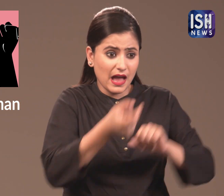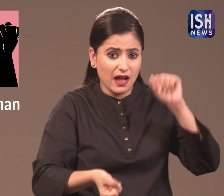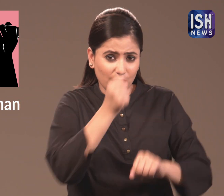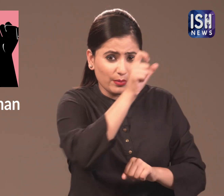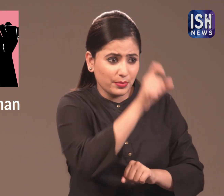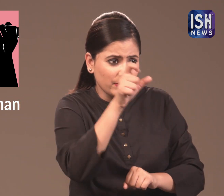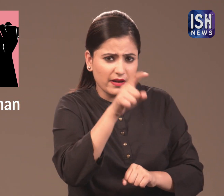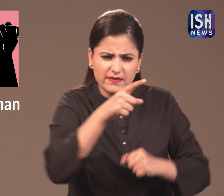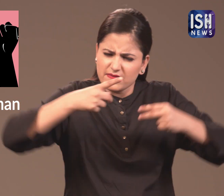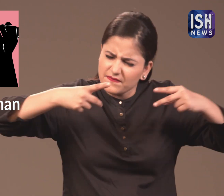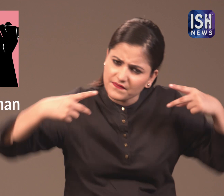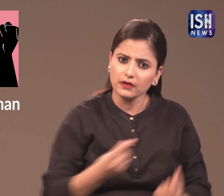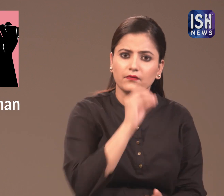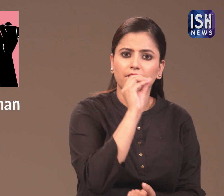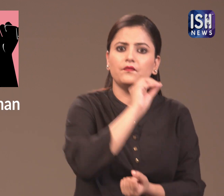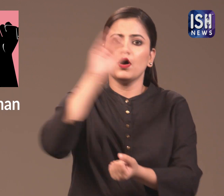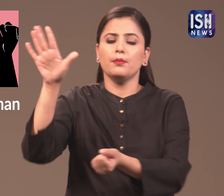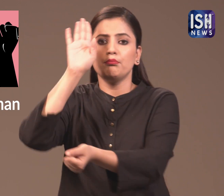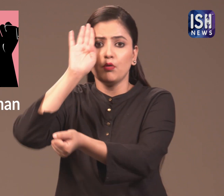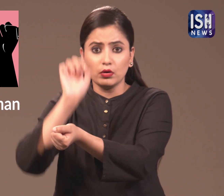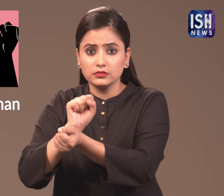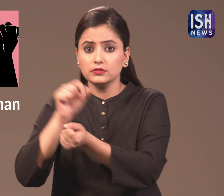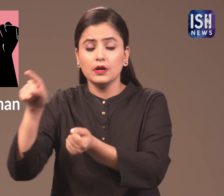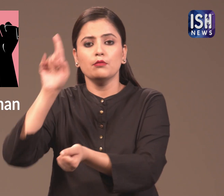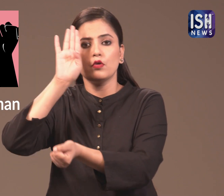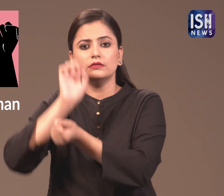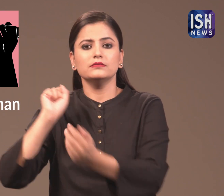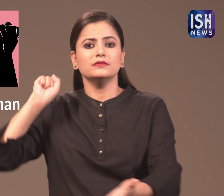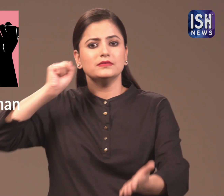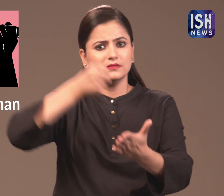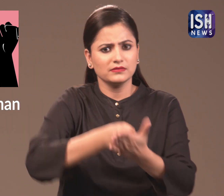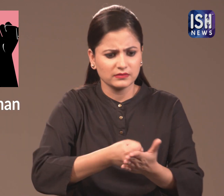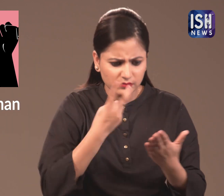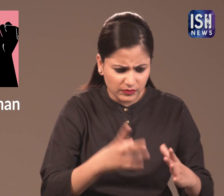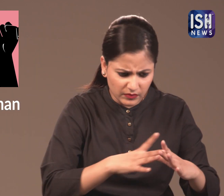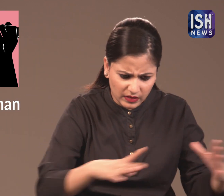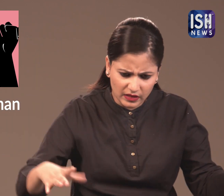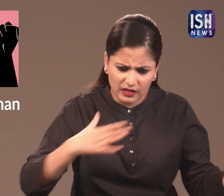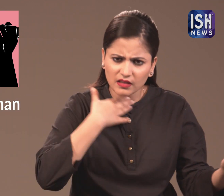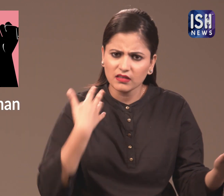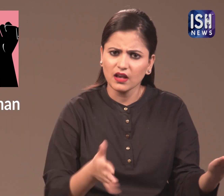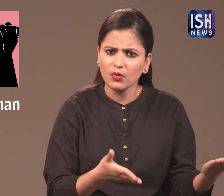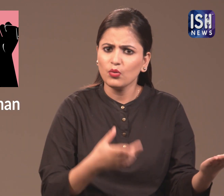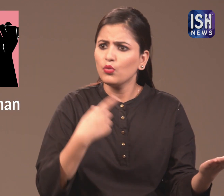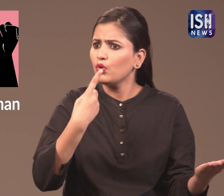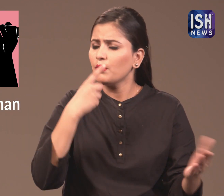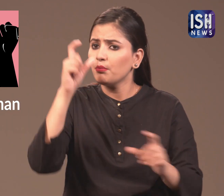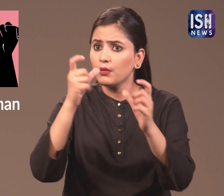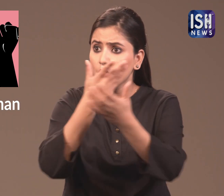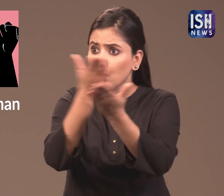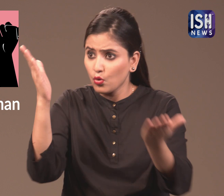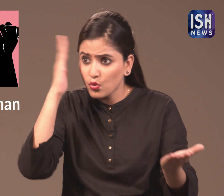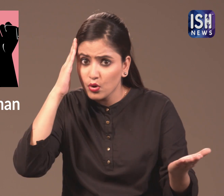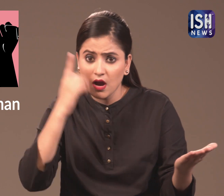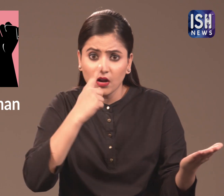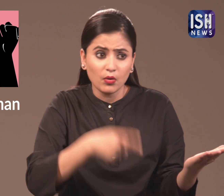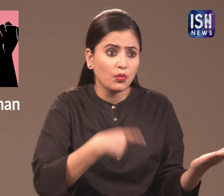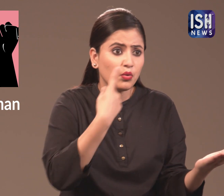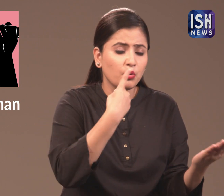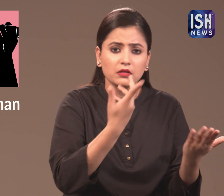The auto drivers immediately informed the police. The police reached the spot and started asking if anyone knew the woman.